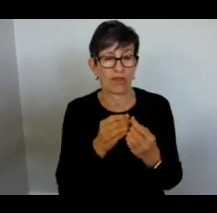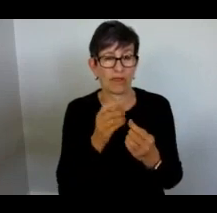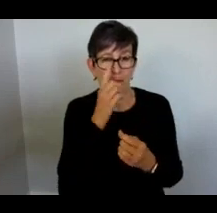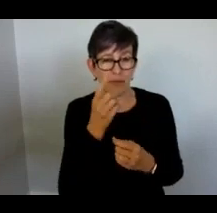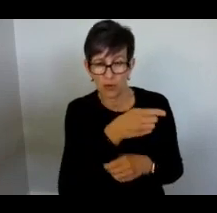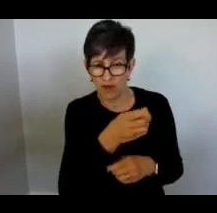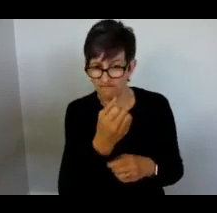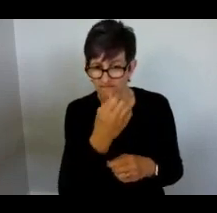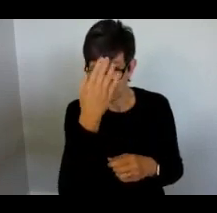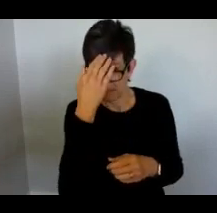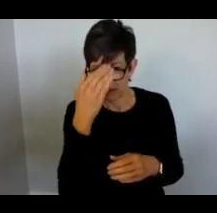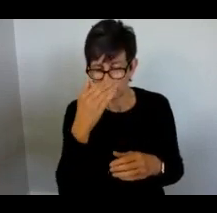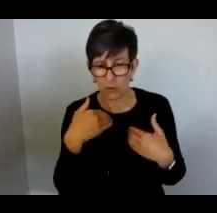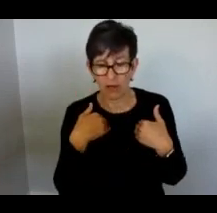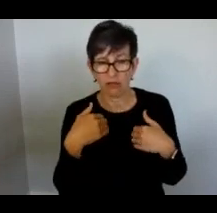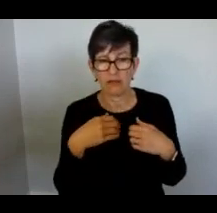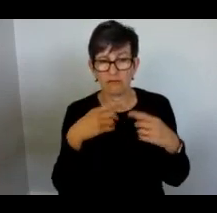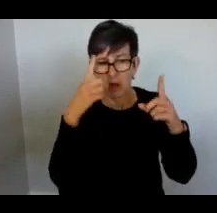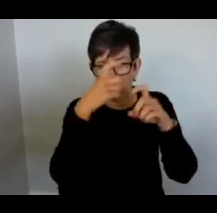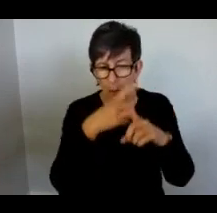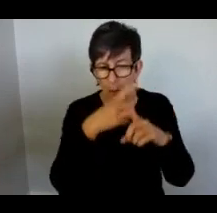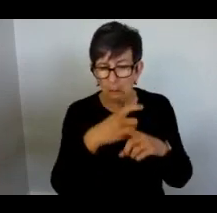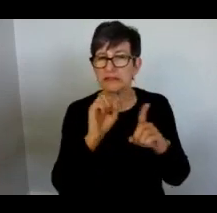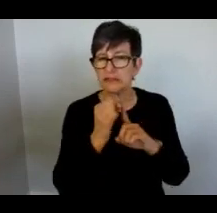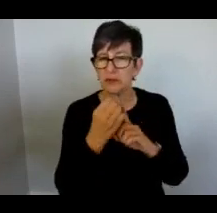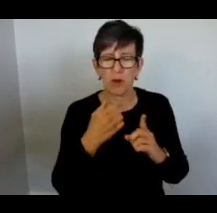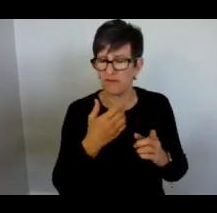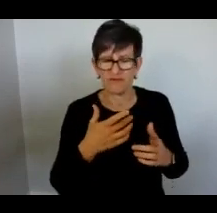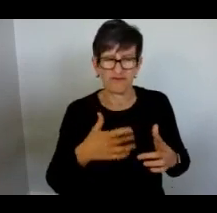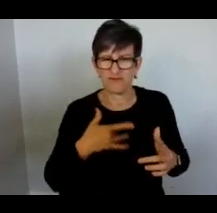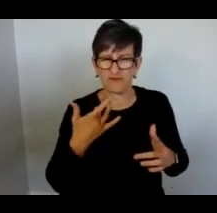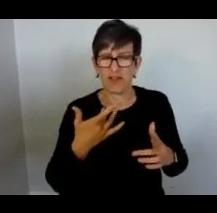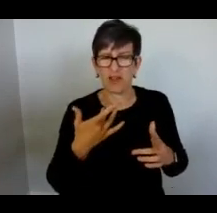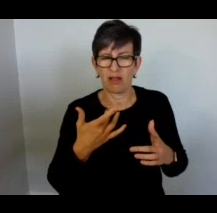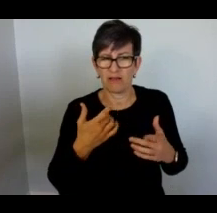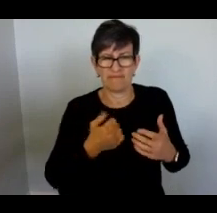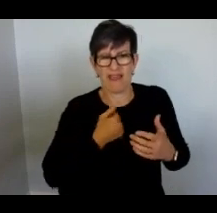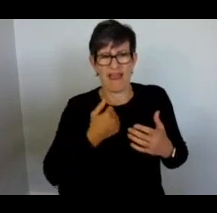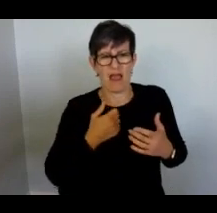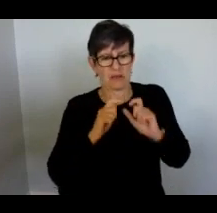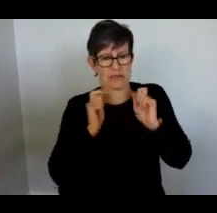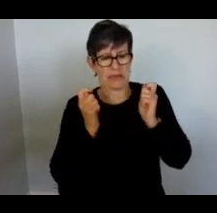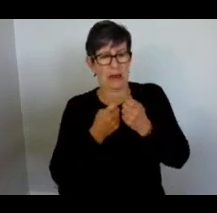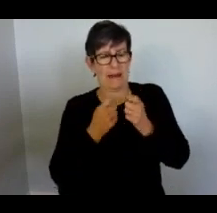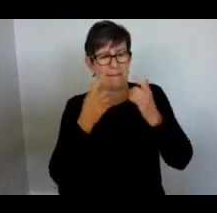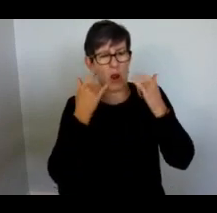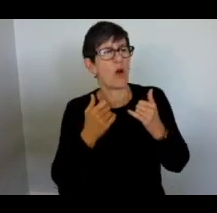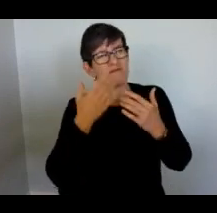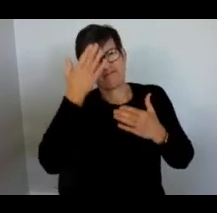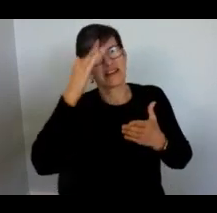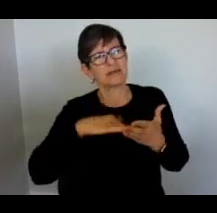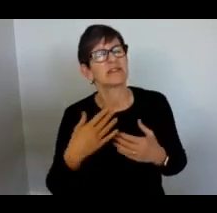and we are quite experienced at working with that but we also have...dealing with criminal matters.